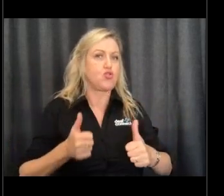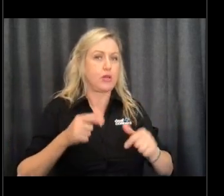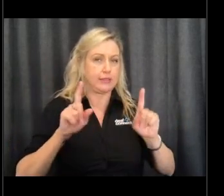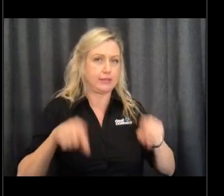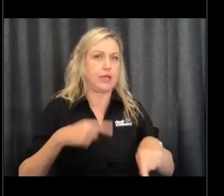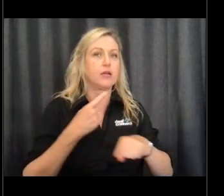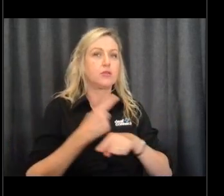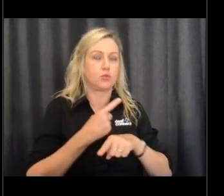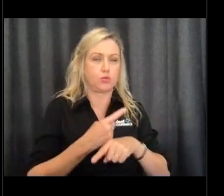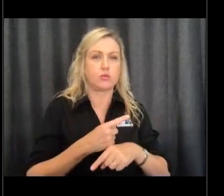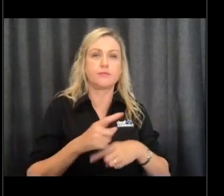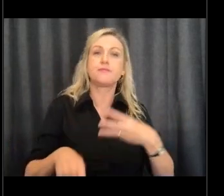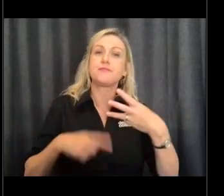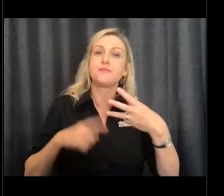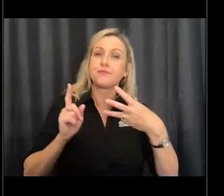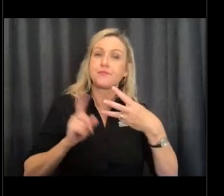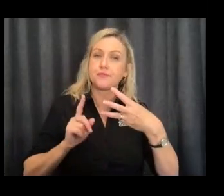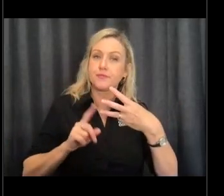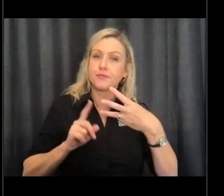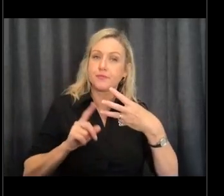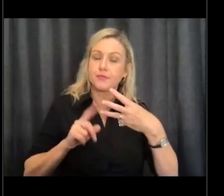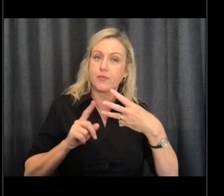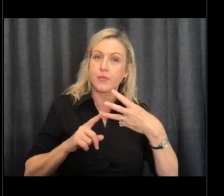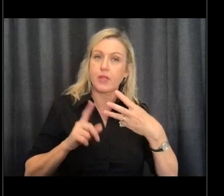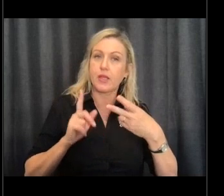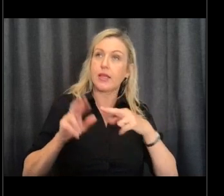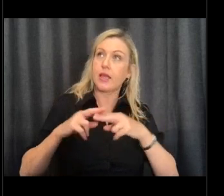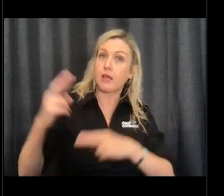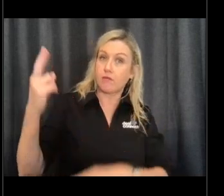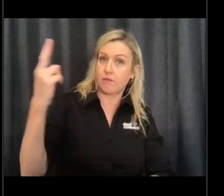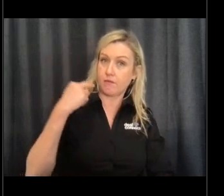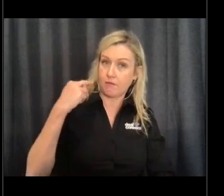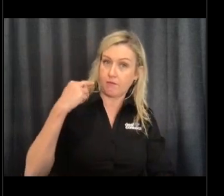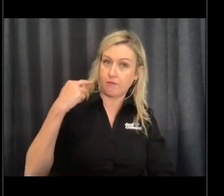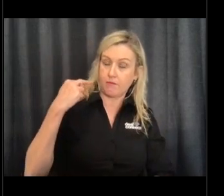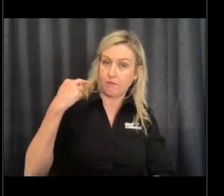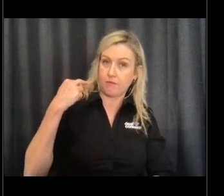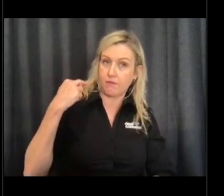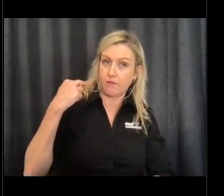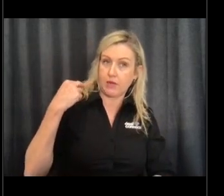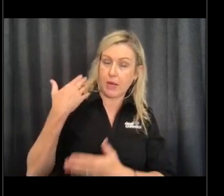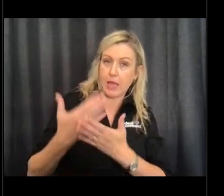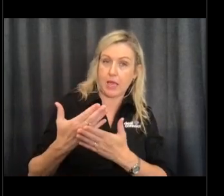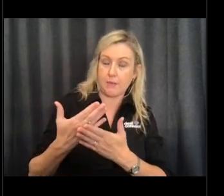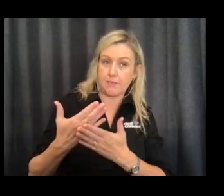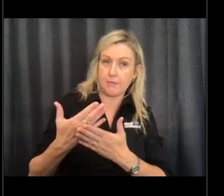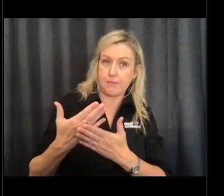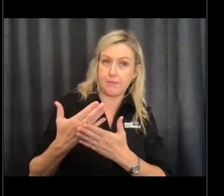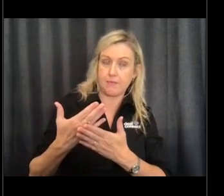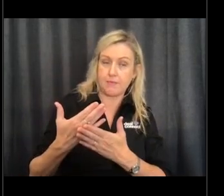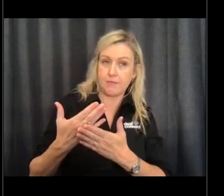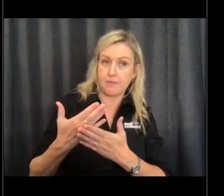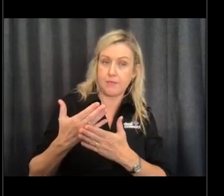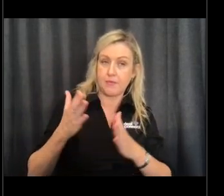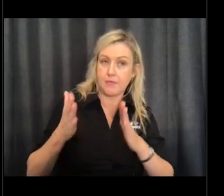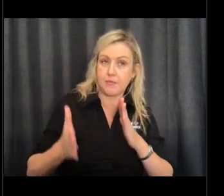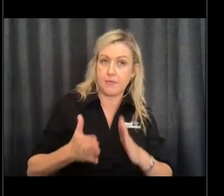And, three, if your claim has been refused you lose absolutely nothing about seeking